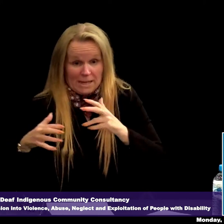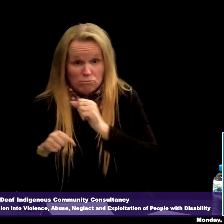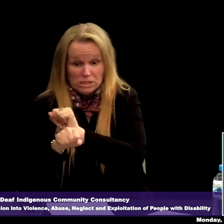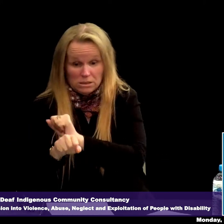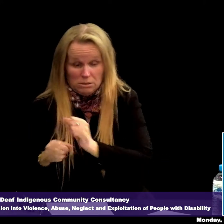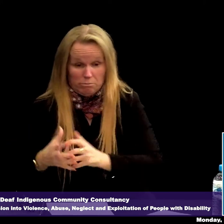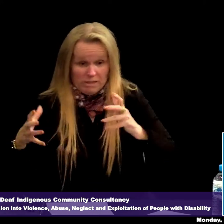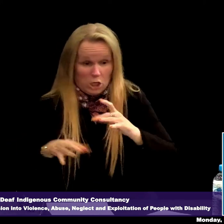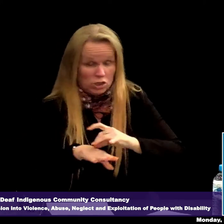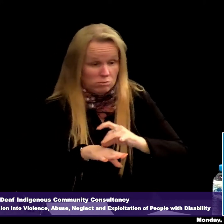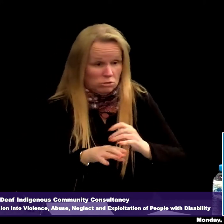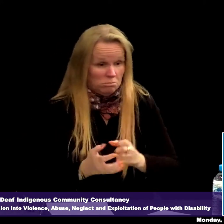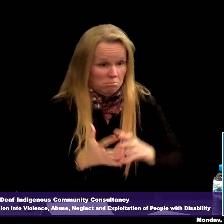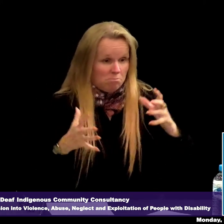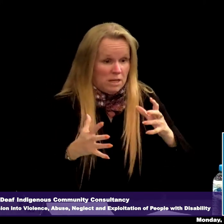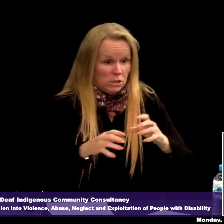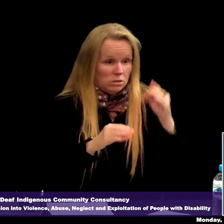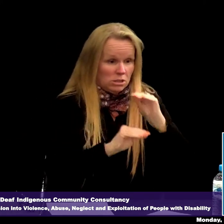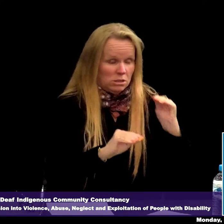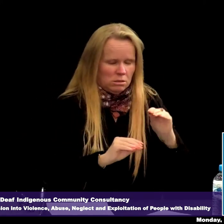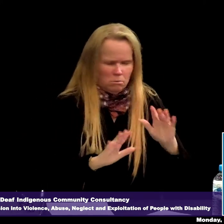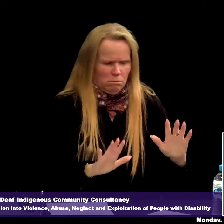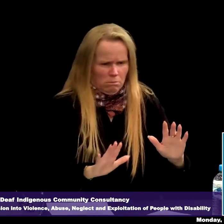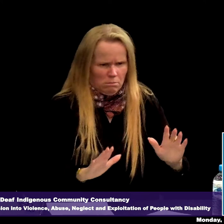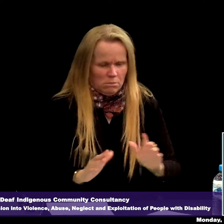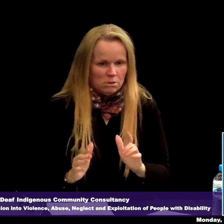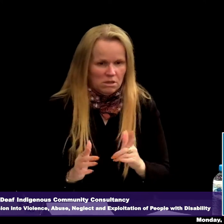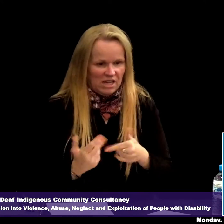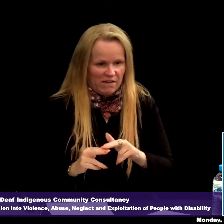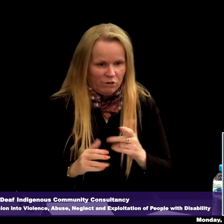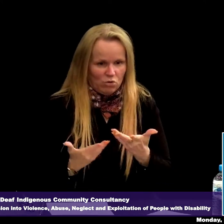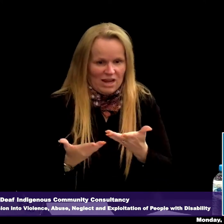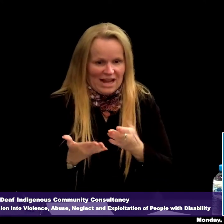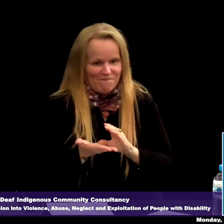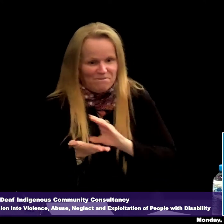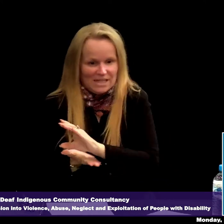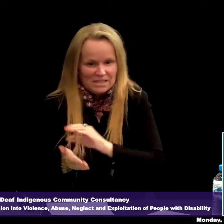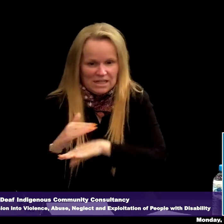If you build a - you just need to build bigger prisons and bigger hospitals and bigger education systems to cope with this problem.